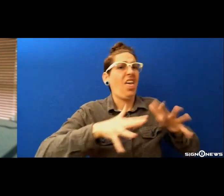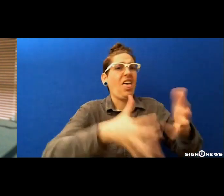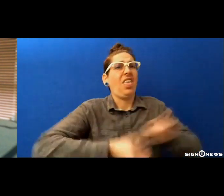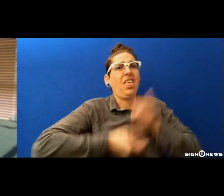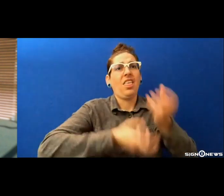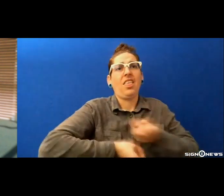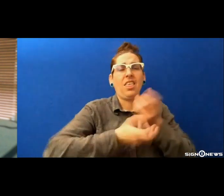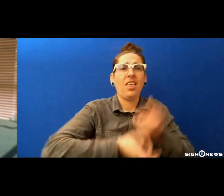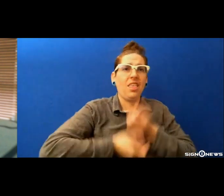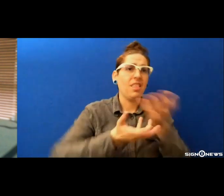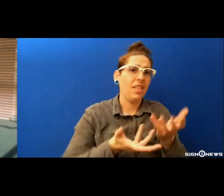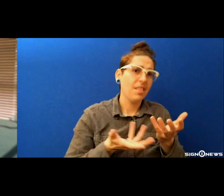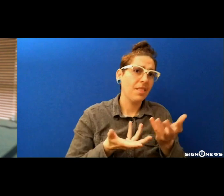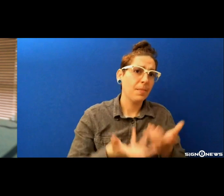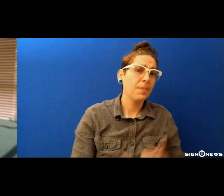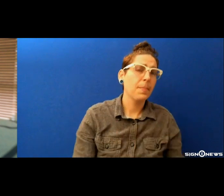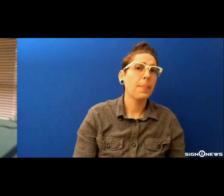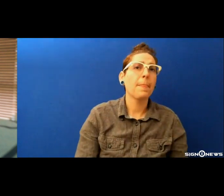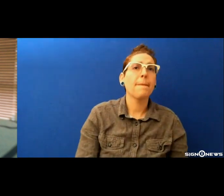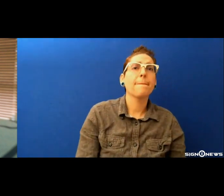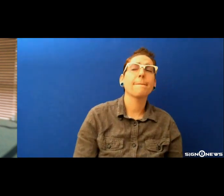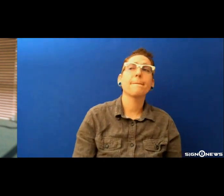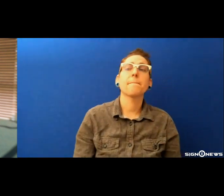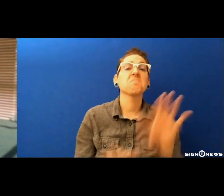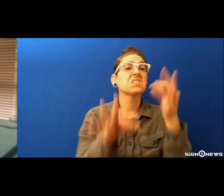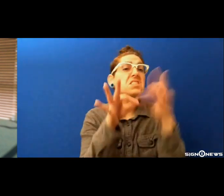your anxieties.